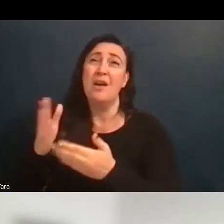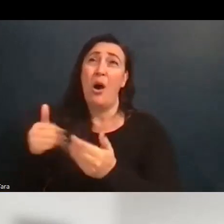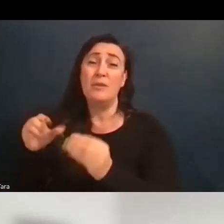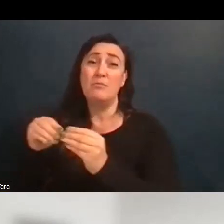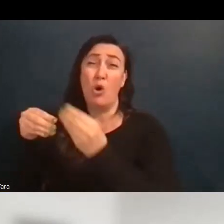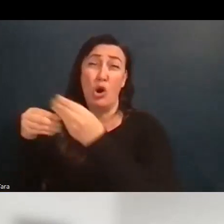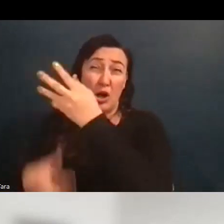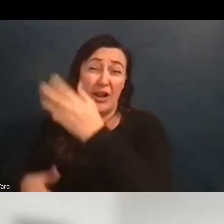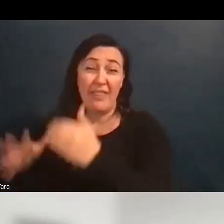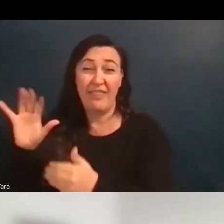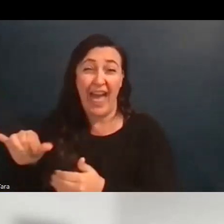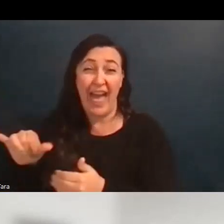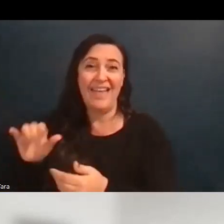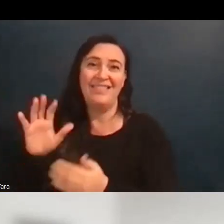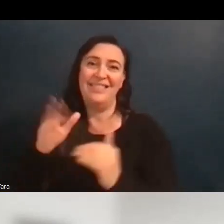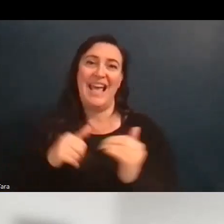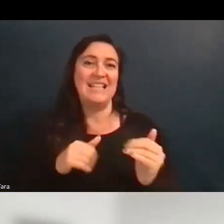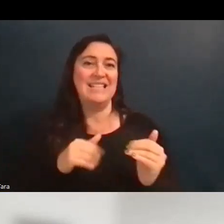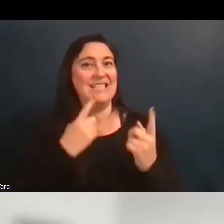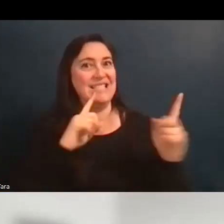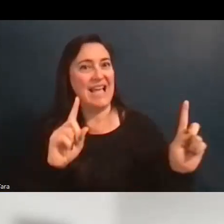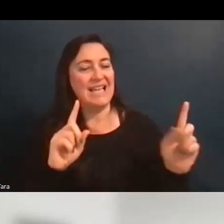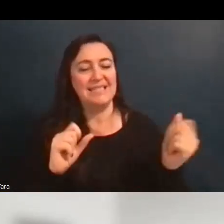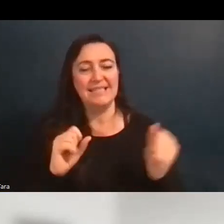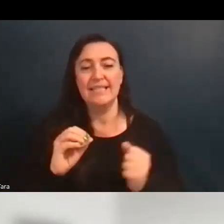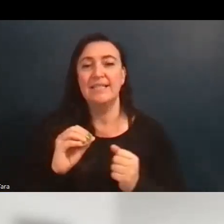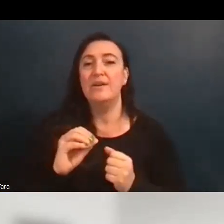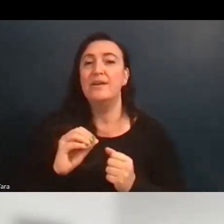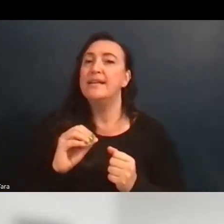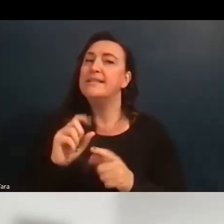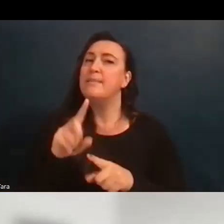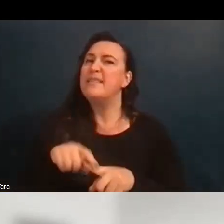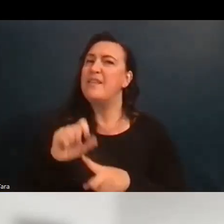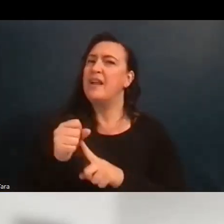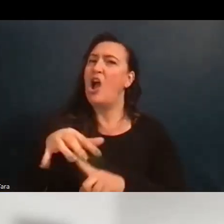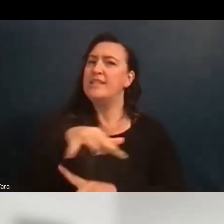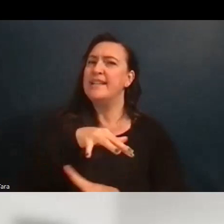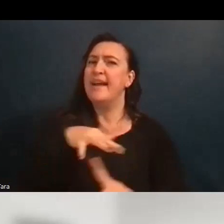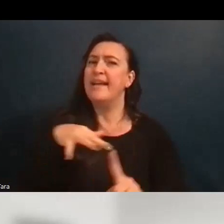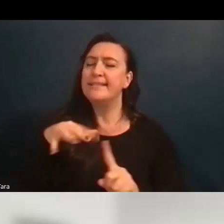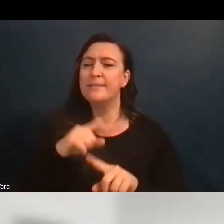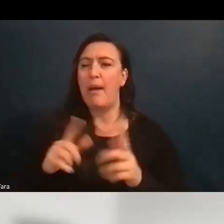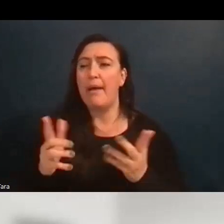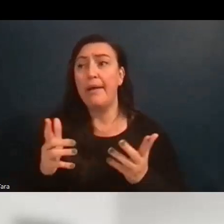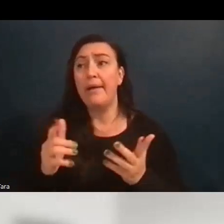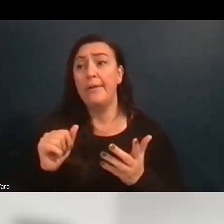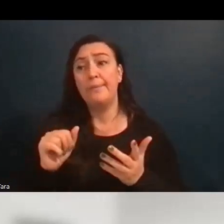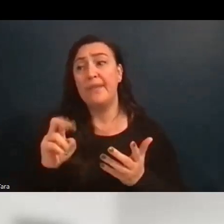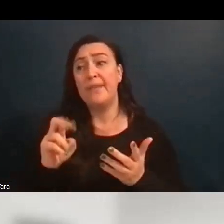probably is context dependent, but there are some real ethical